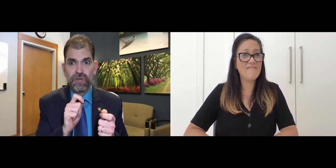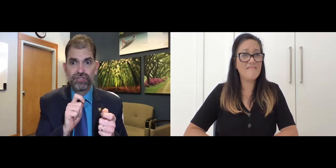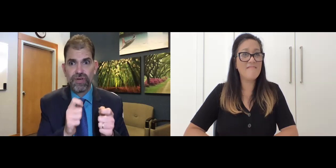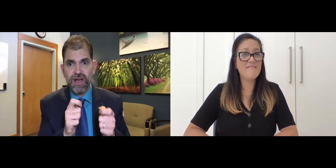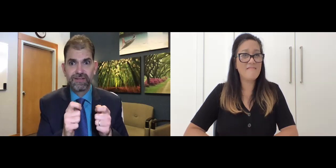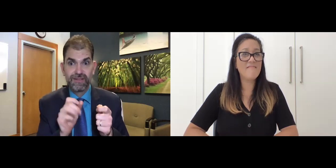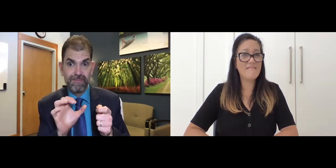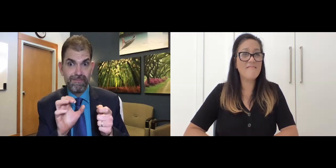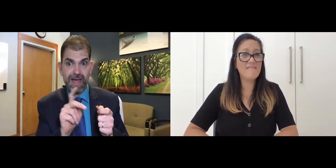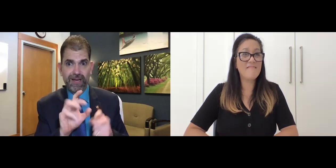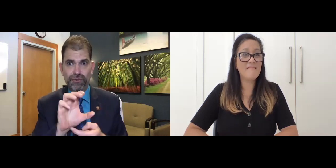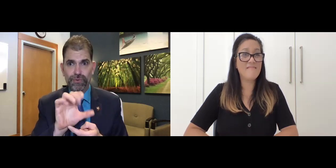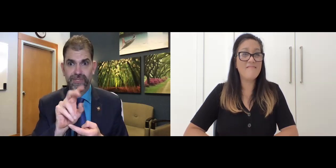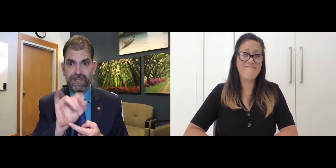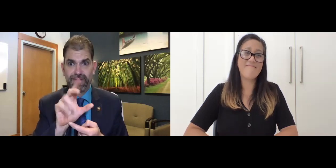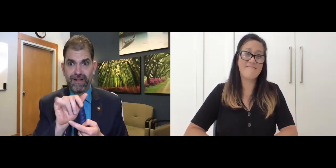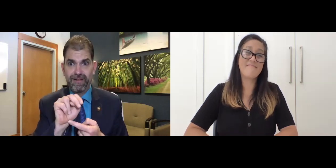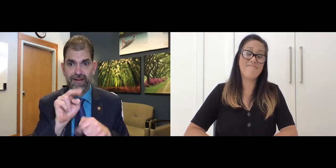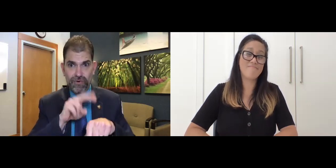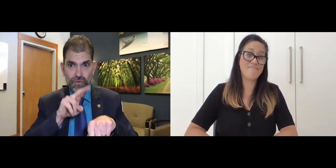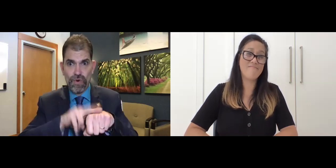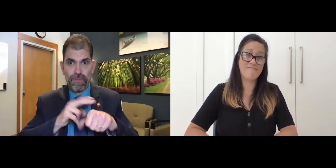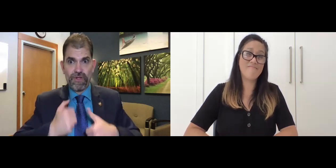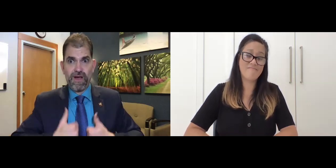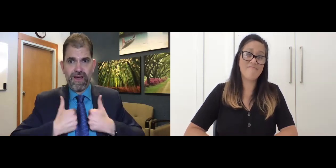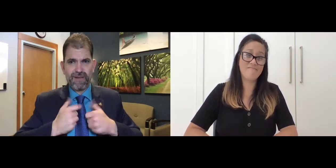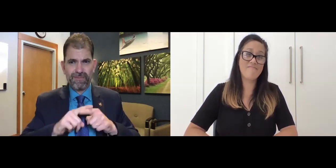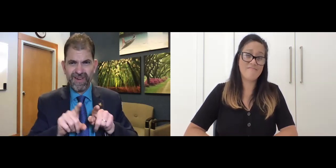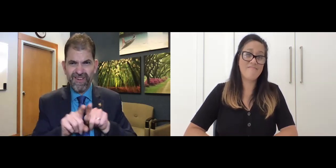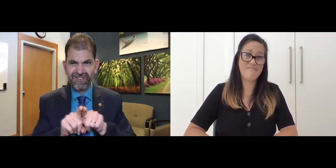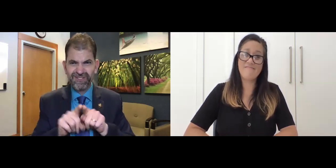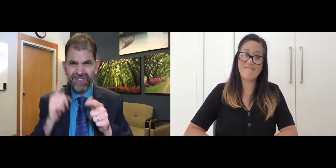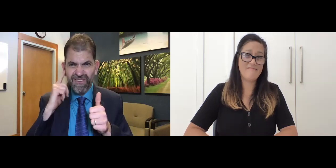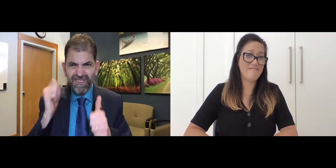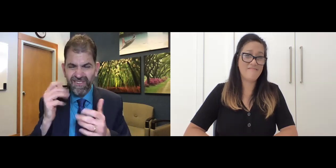struggling to adapt and get used to not only civilian life